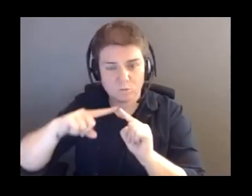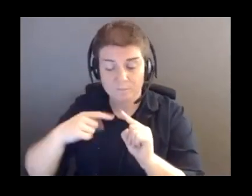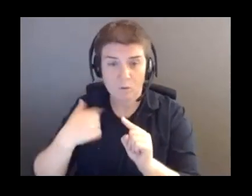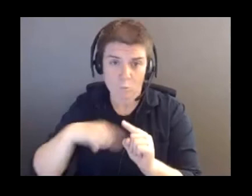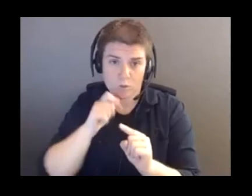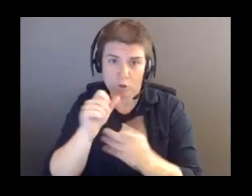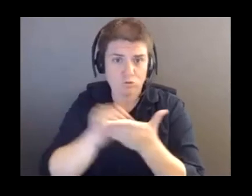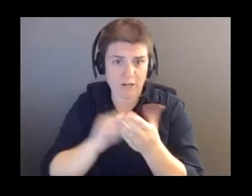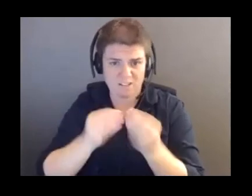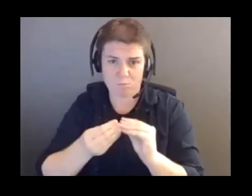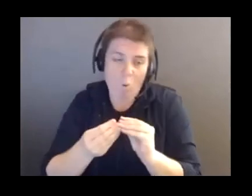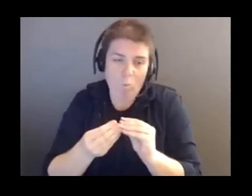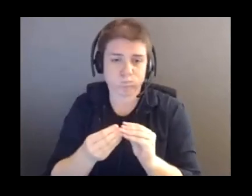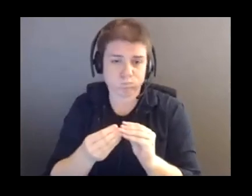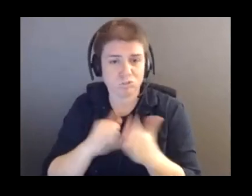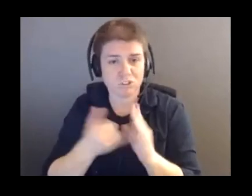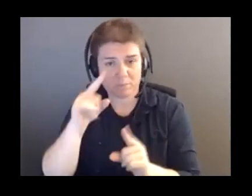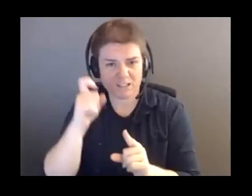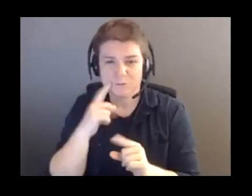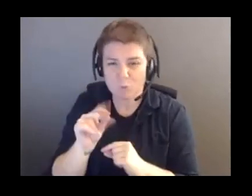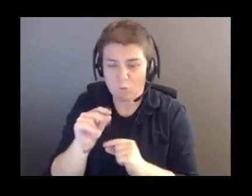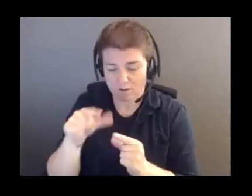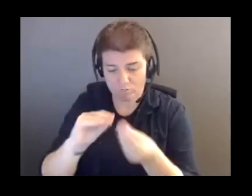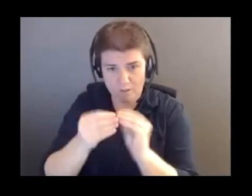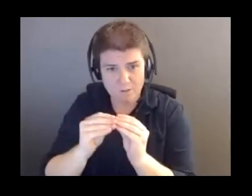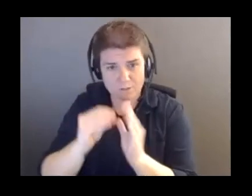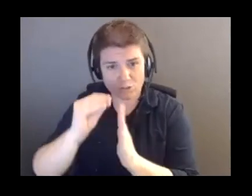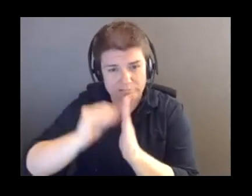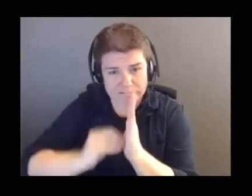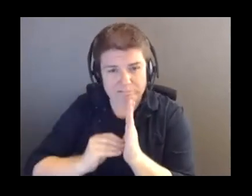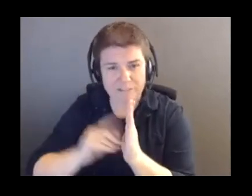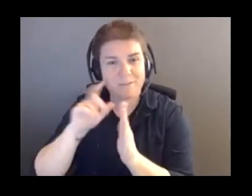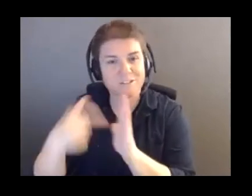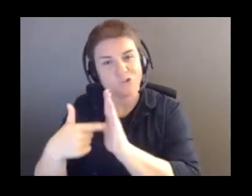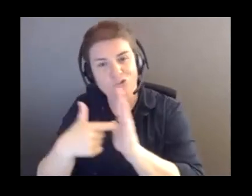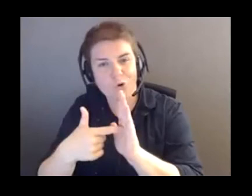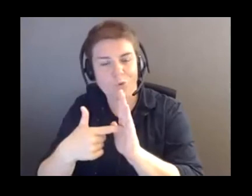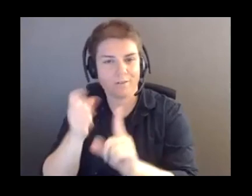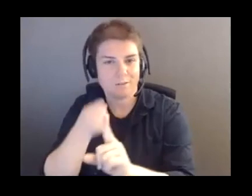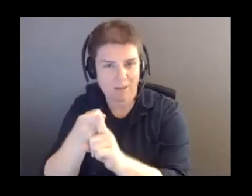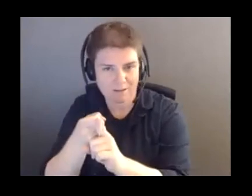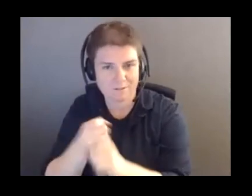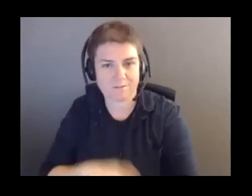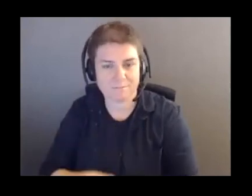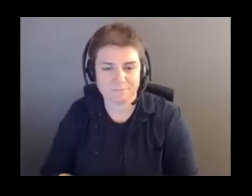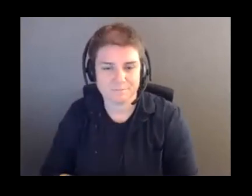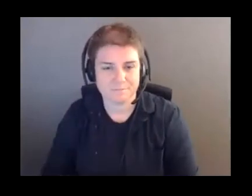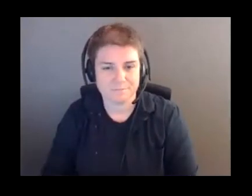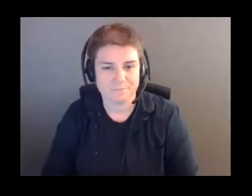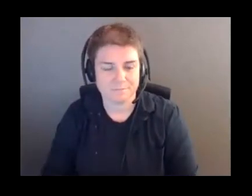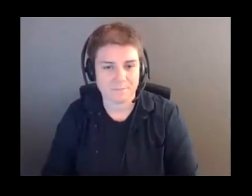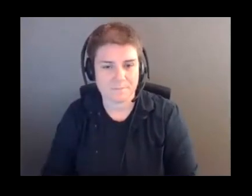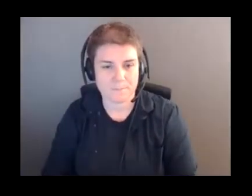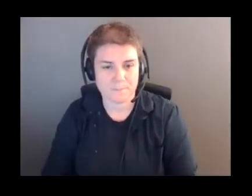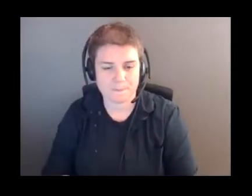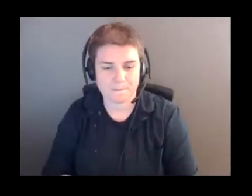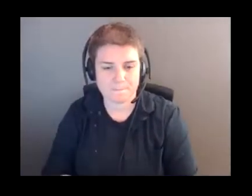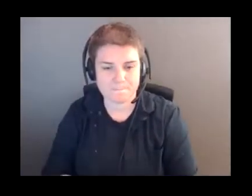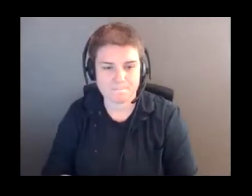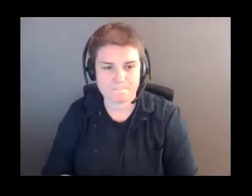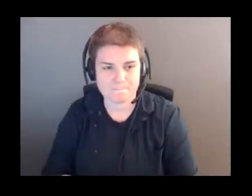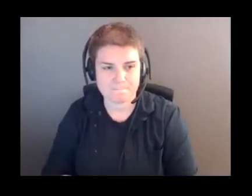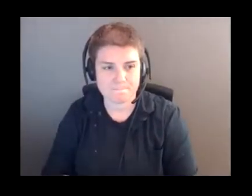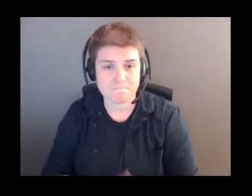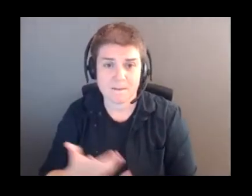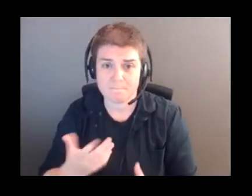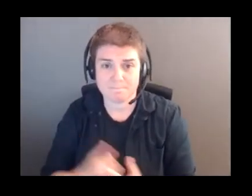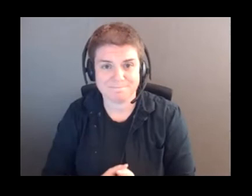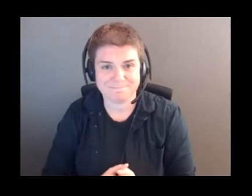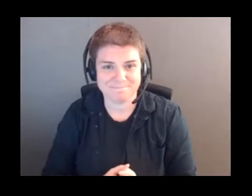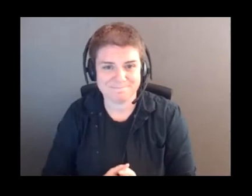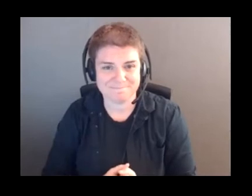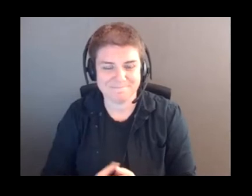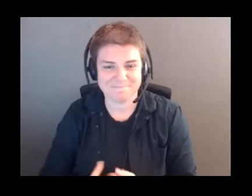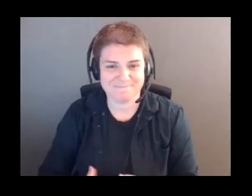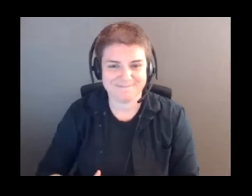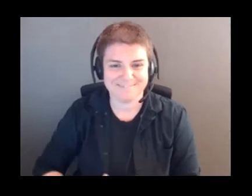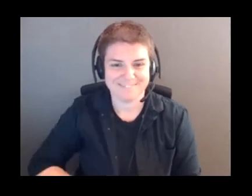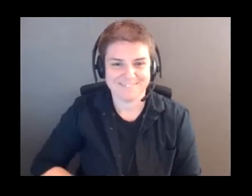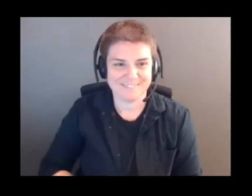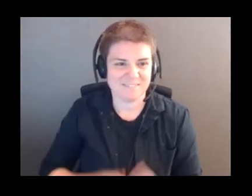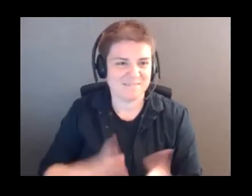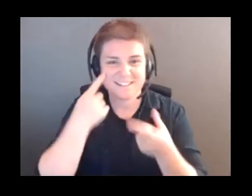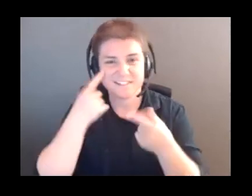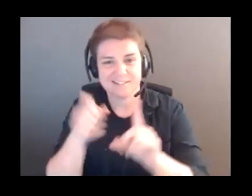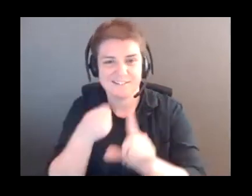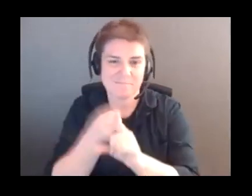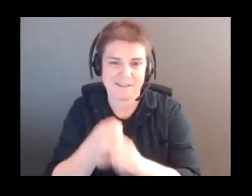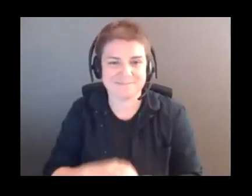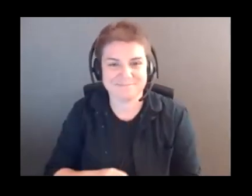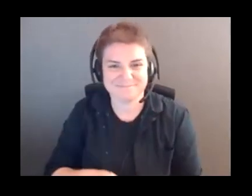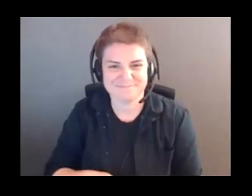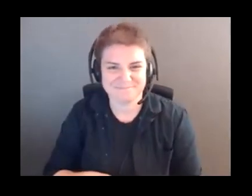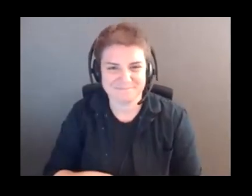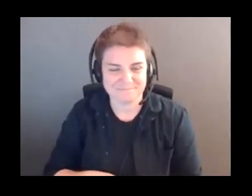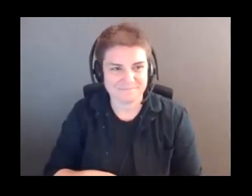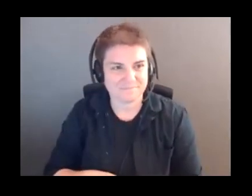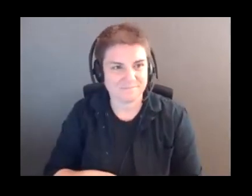we track them because they help us illustrate the scale of impact. For the Create & Develop